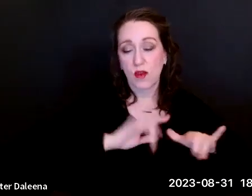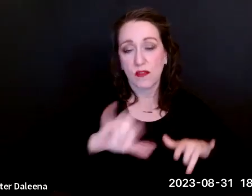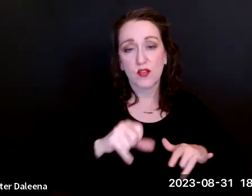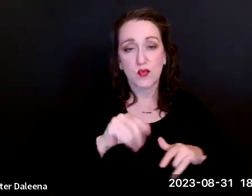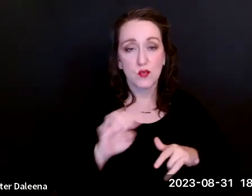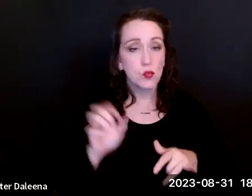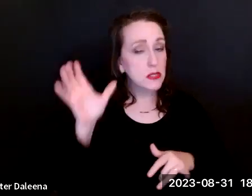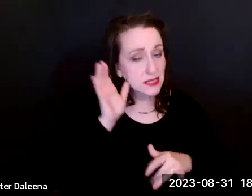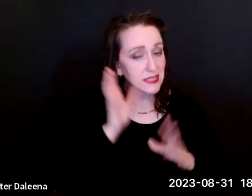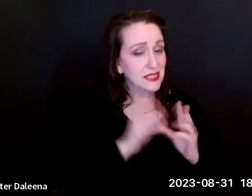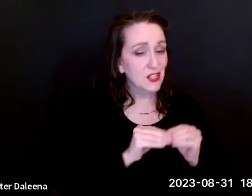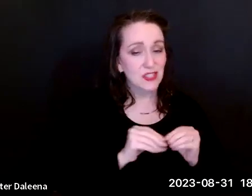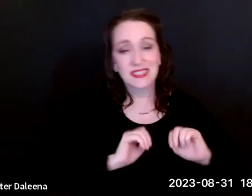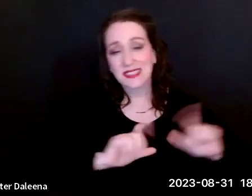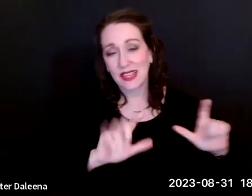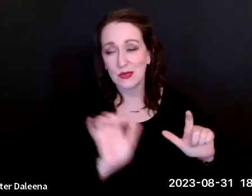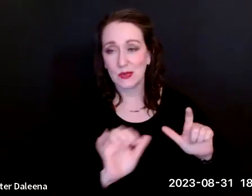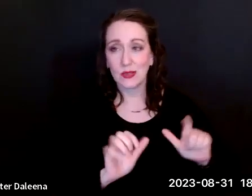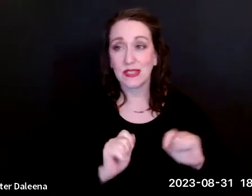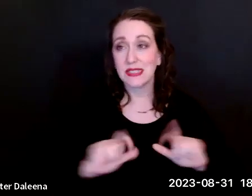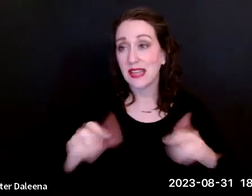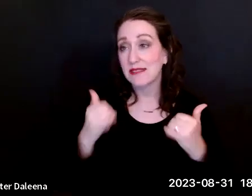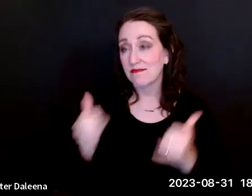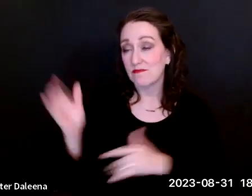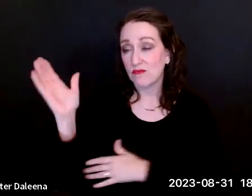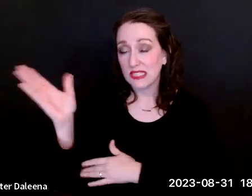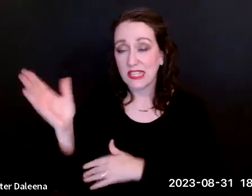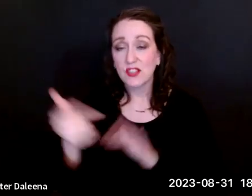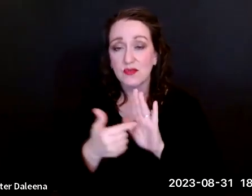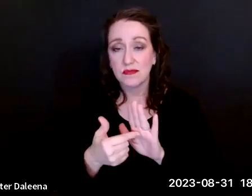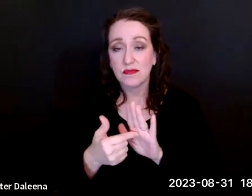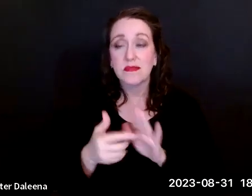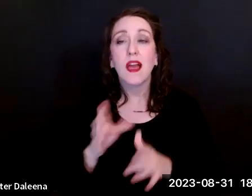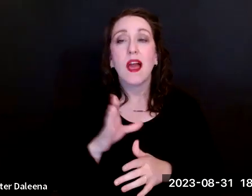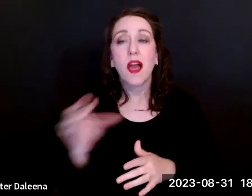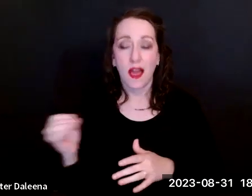and slides slides from today's presentation and we will post the recordings of today's